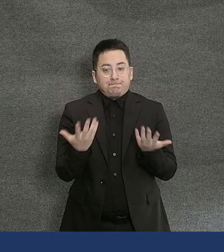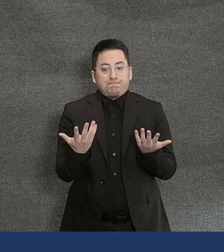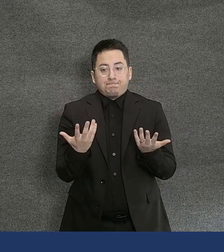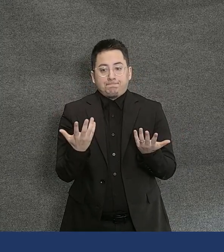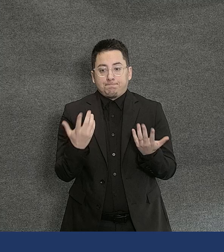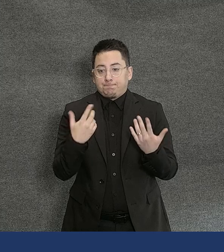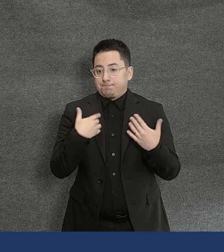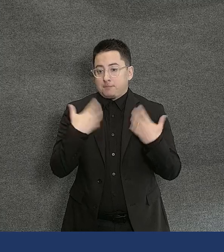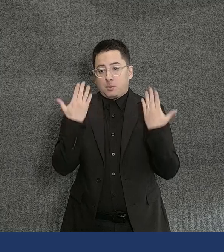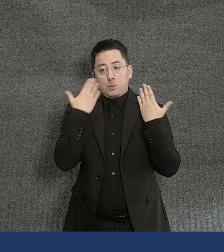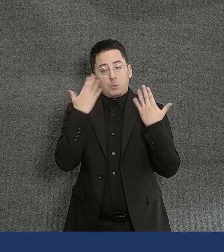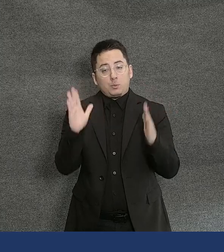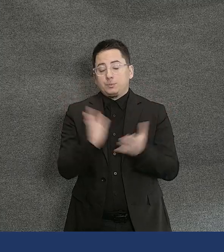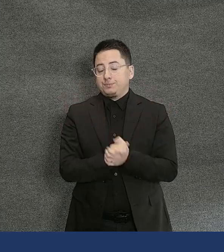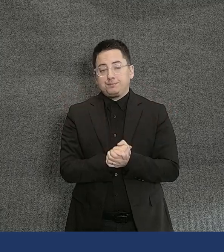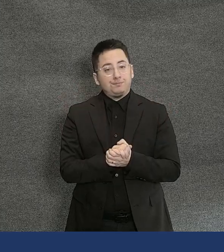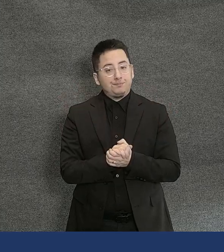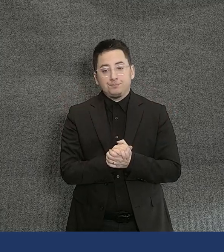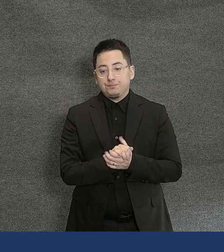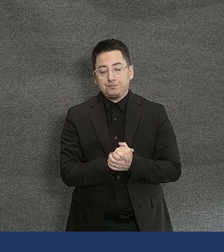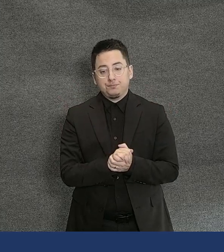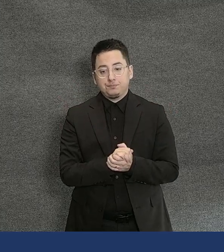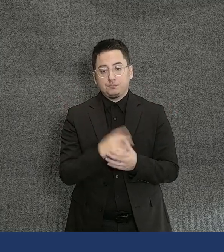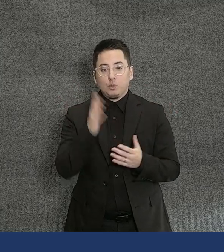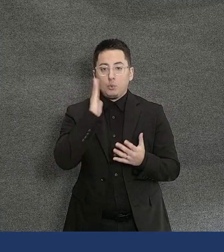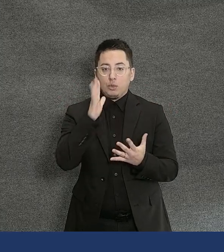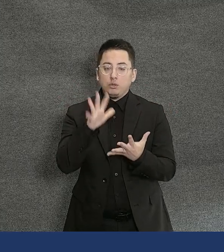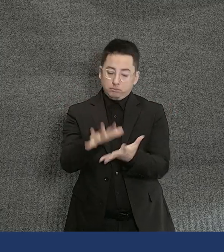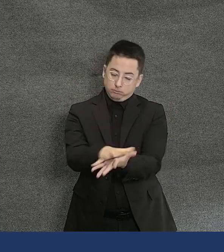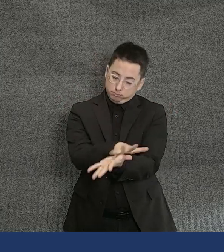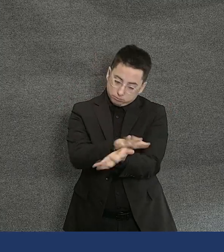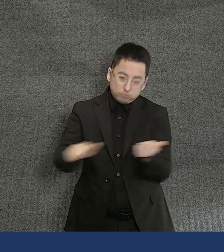will blow a massive hole in the state's Medicaid budget,